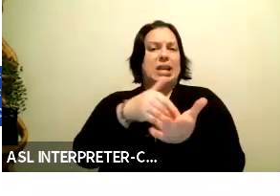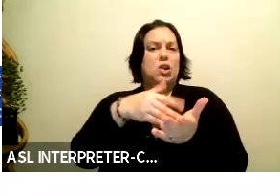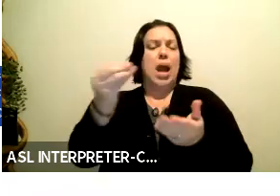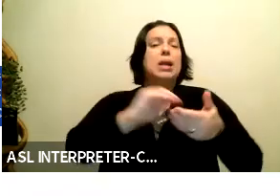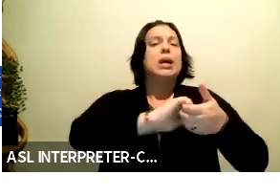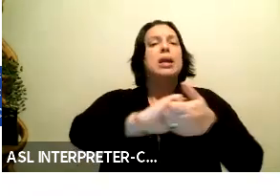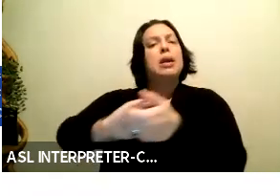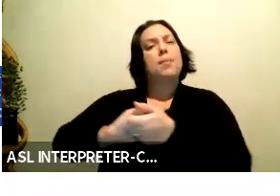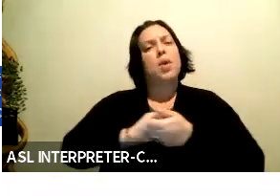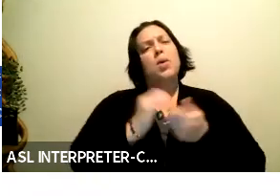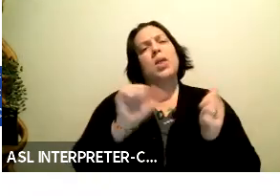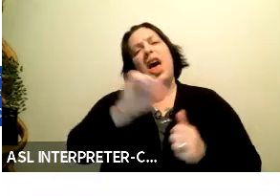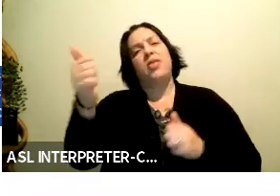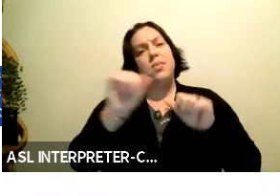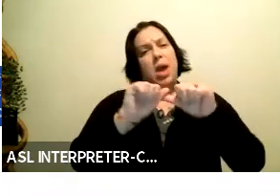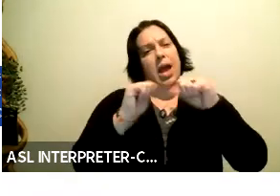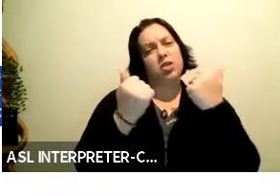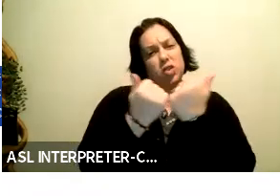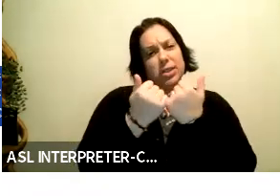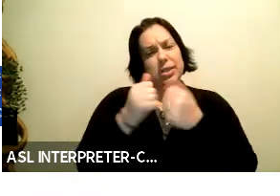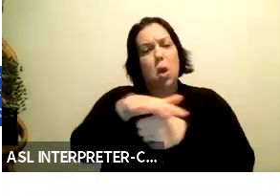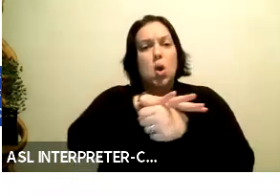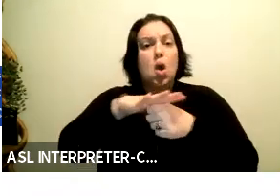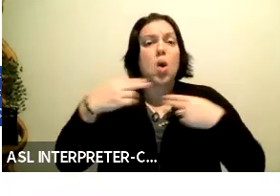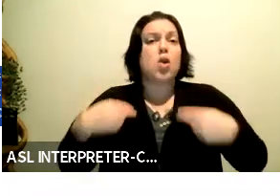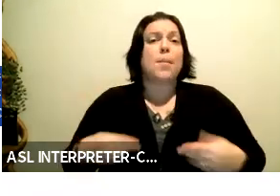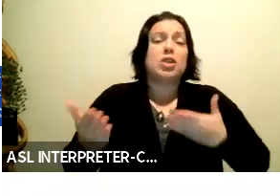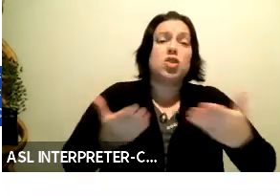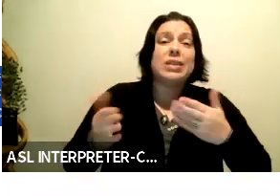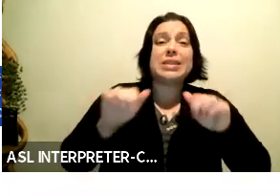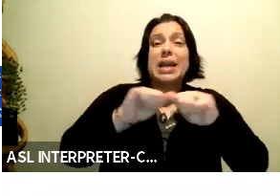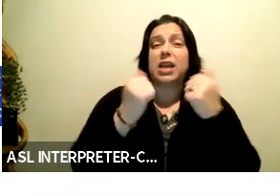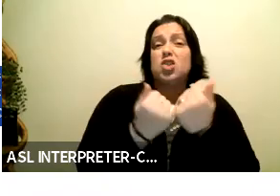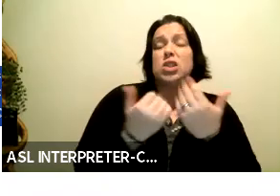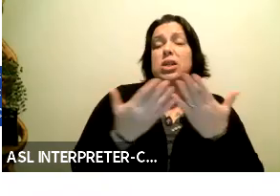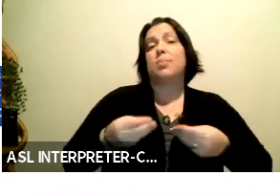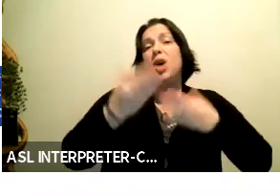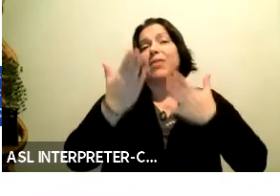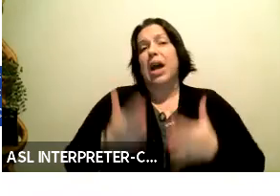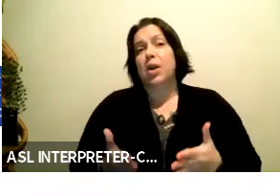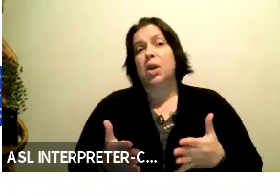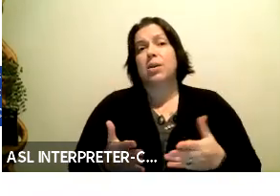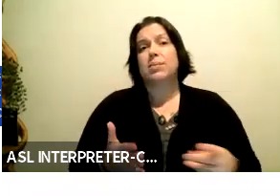other state agencies, local human service agencies and providers, local and state nonprofits and